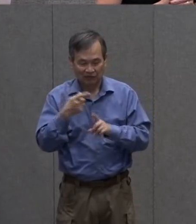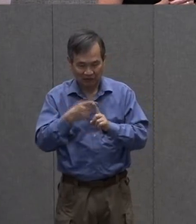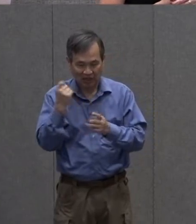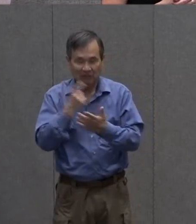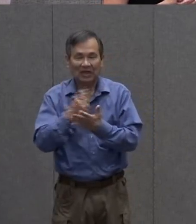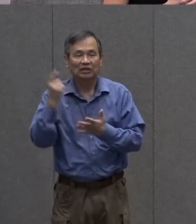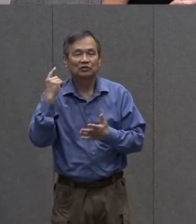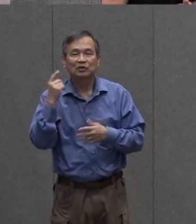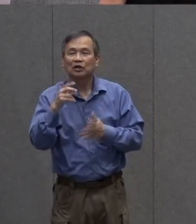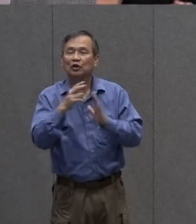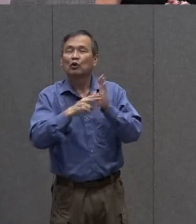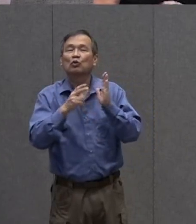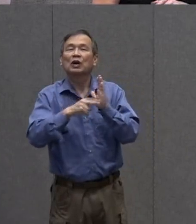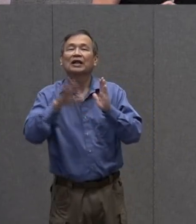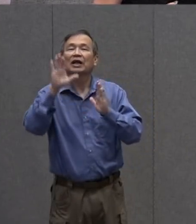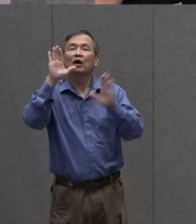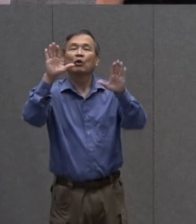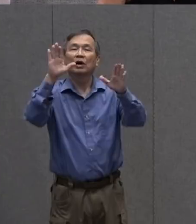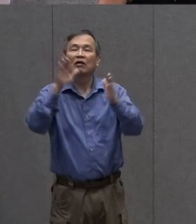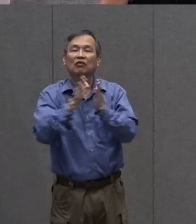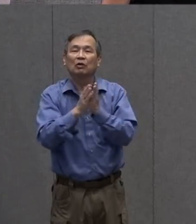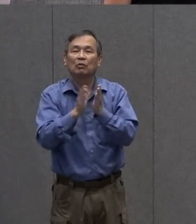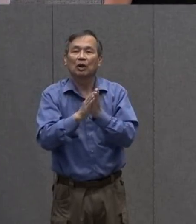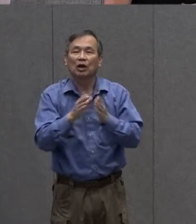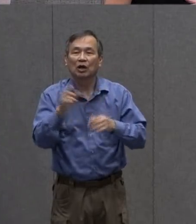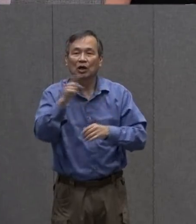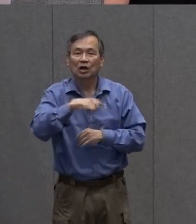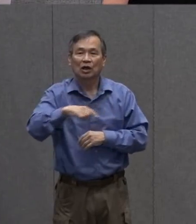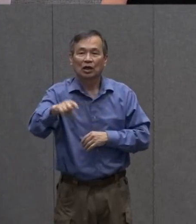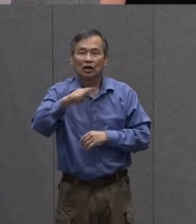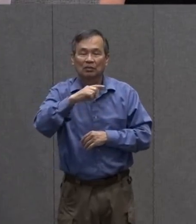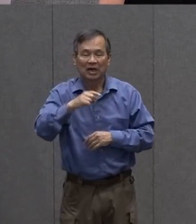We read that book about Rosie Revere, Engineer.